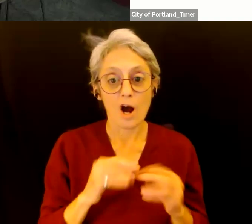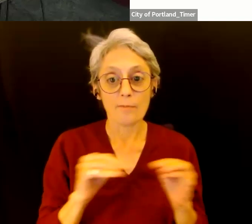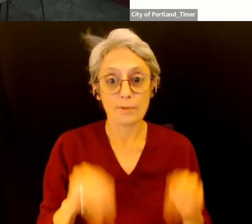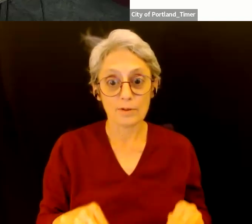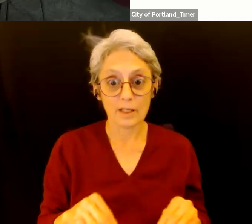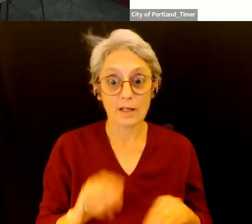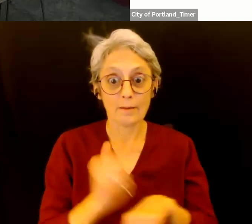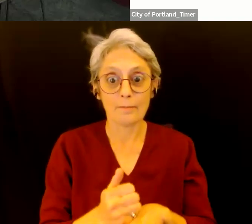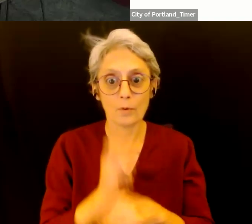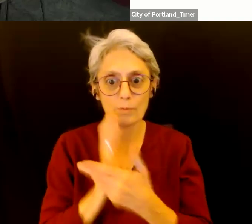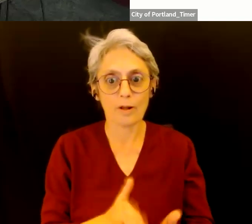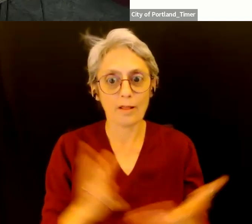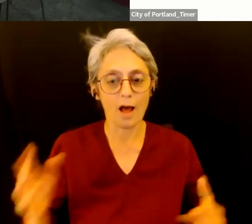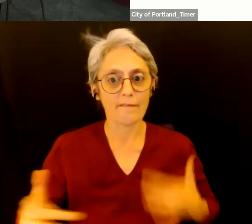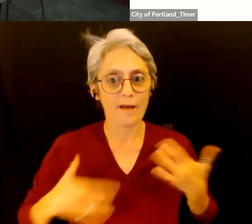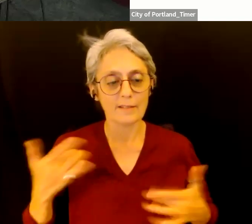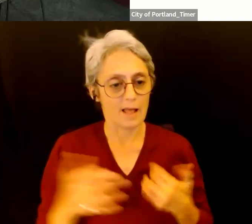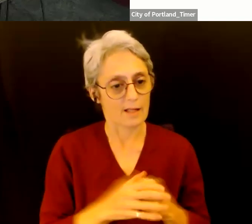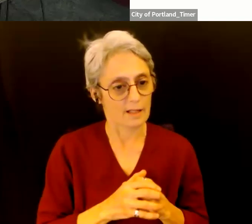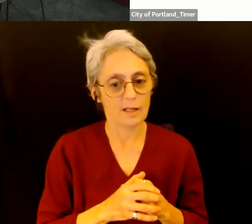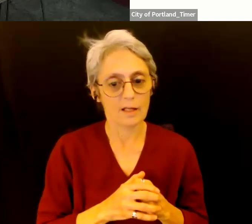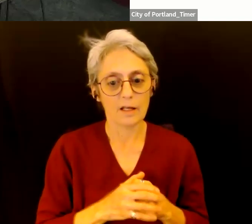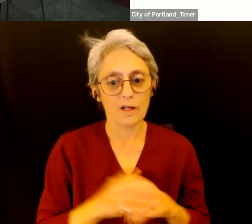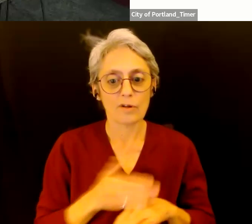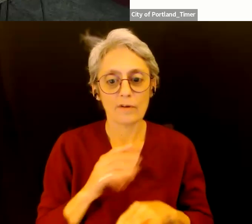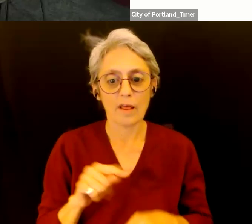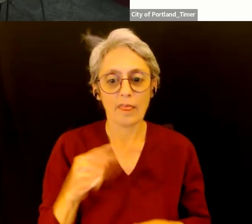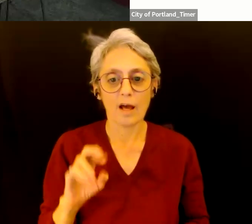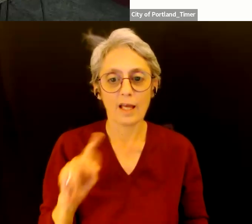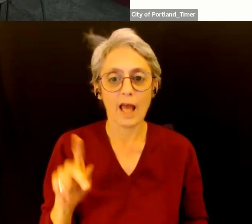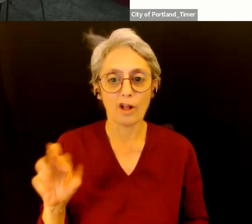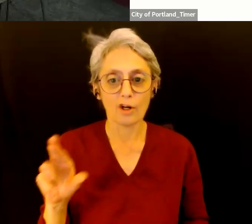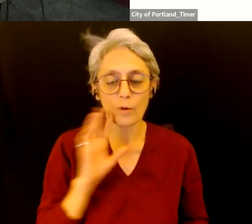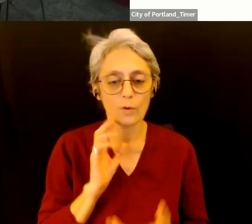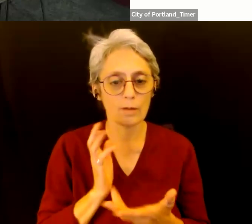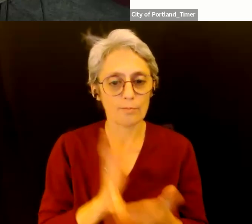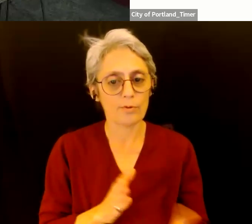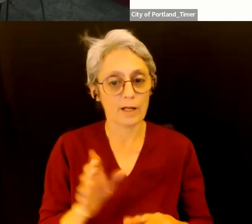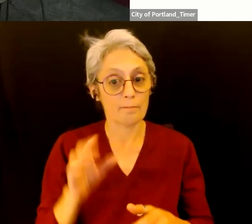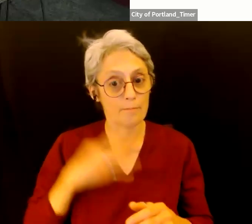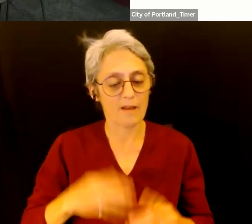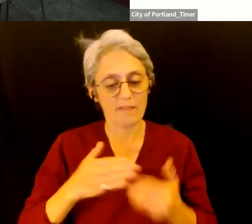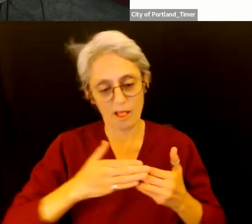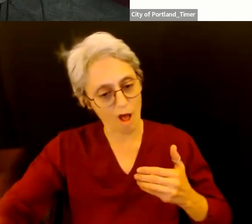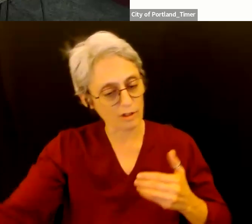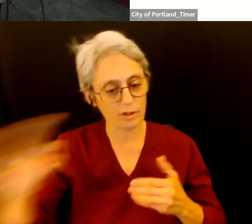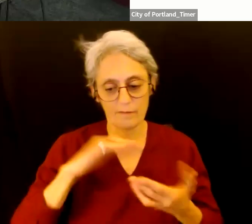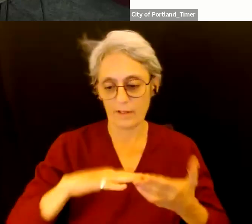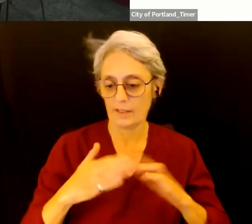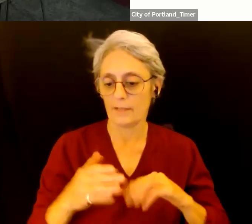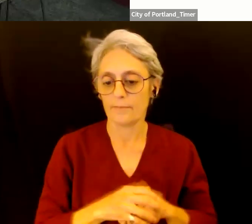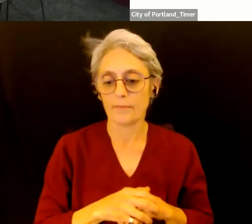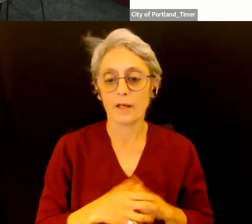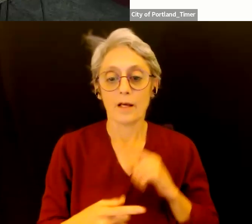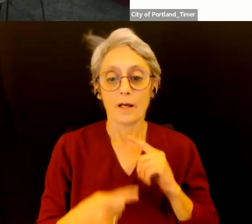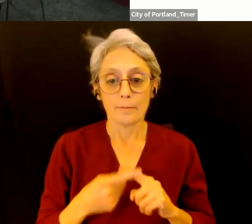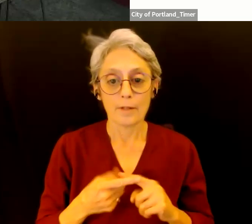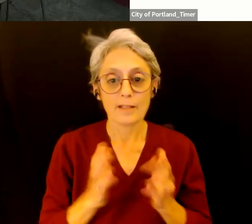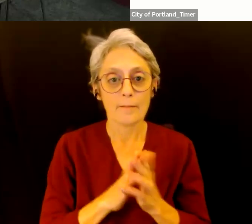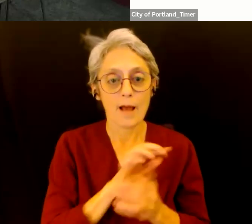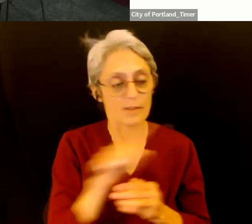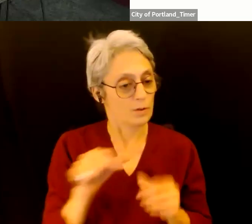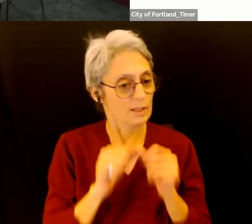And refurbishing the Keller will bring long-term benefit to the city. In addition, I'm asking you to continue the city's support of neighborhood associations.